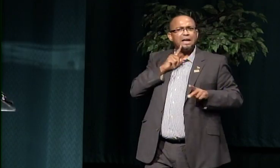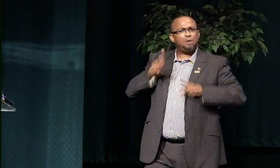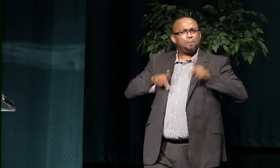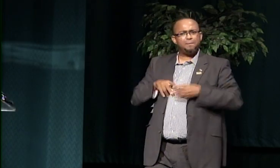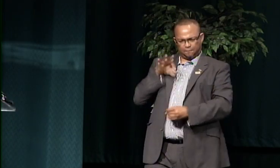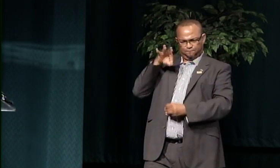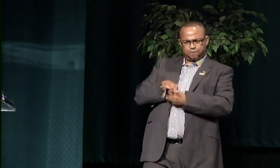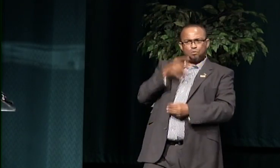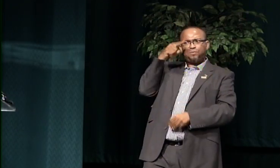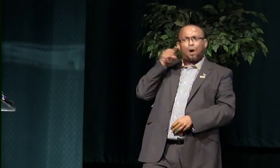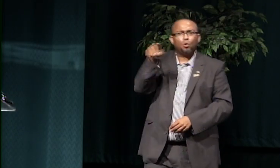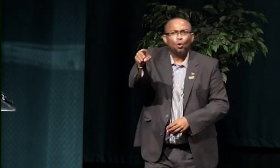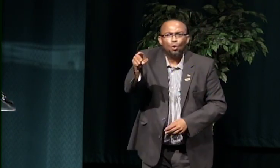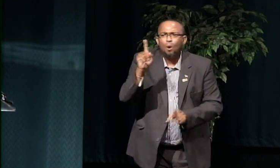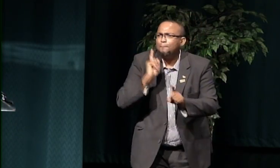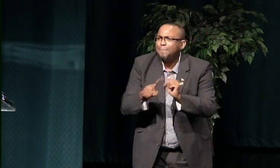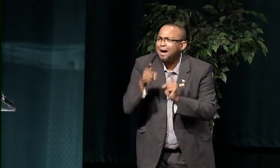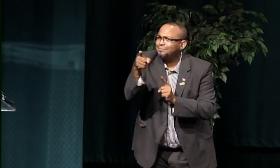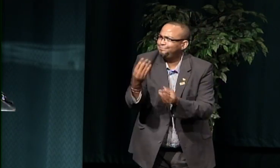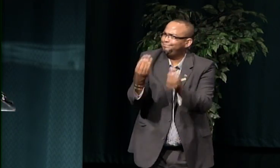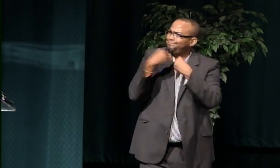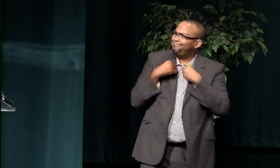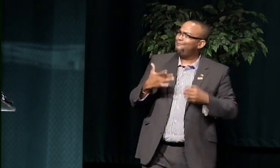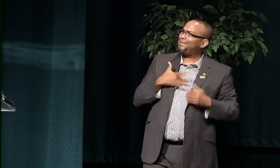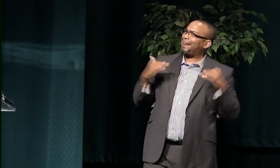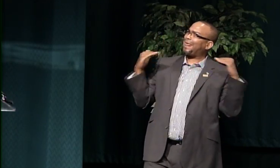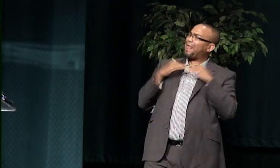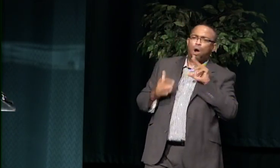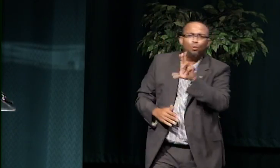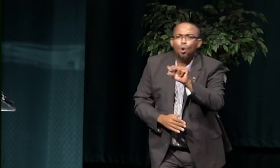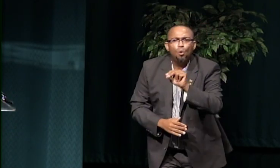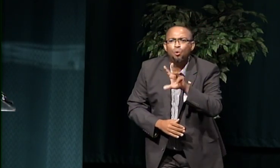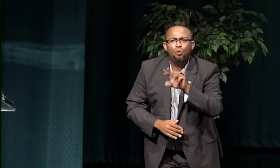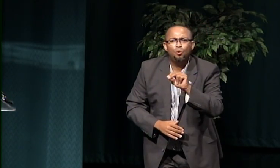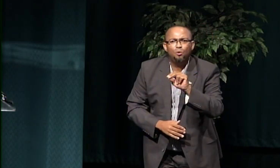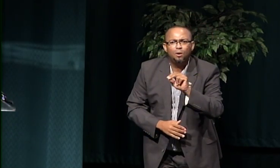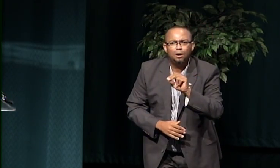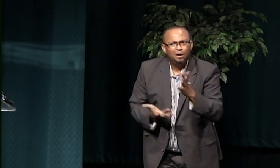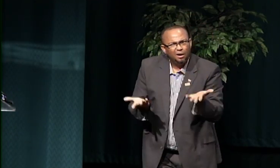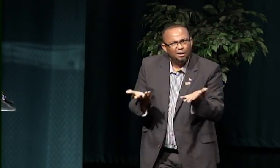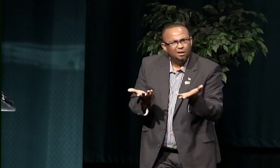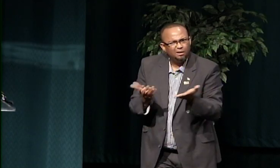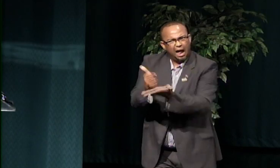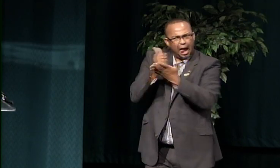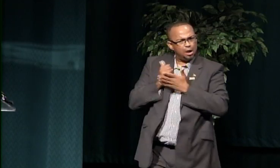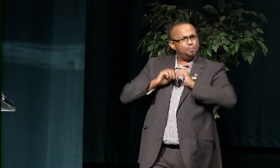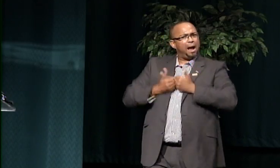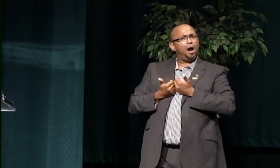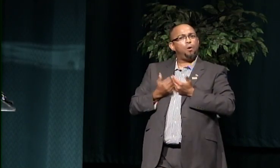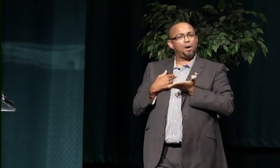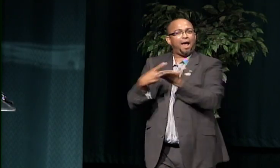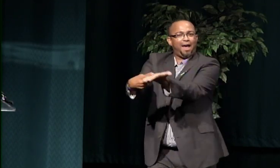that we need to have equity in our constitution and our laws that include deaf people.